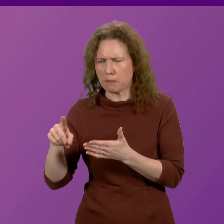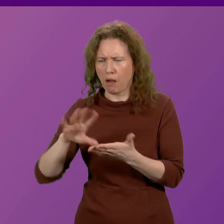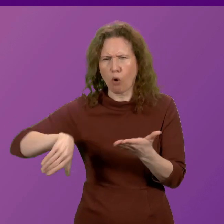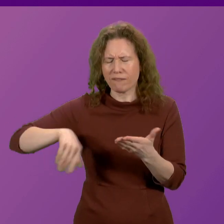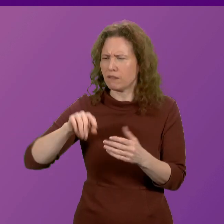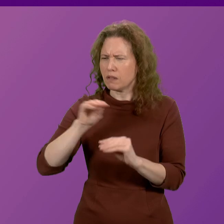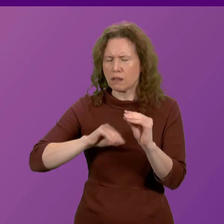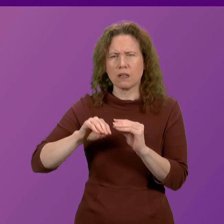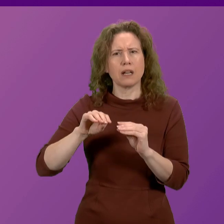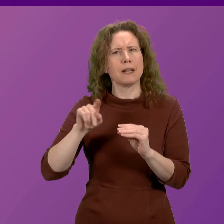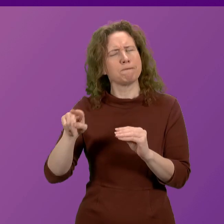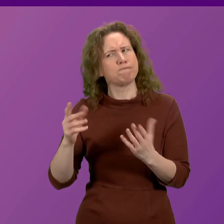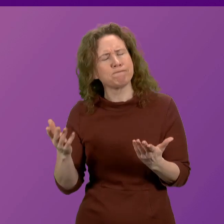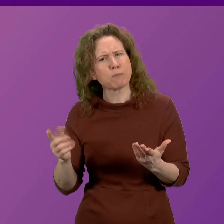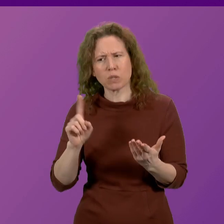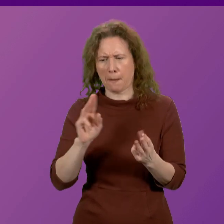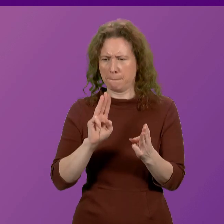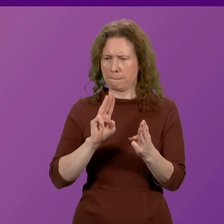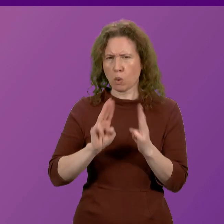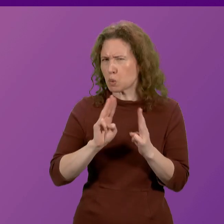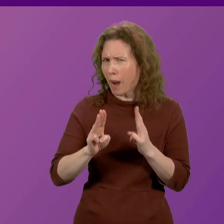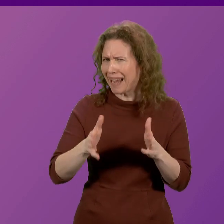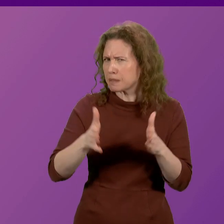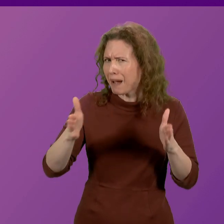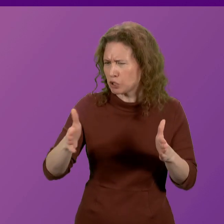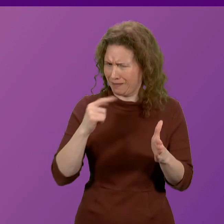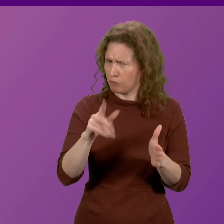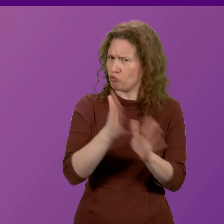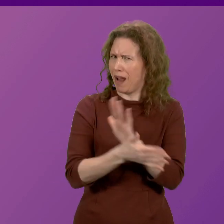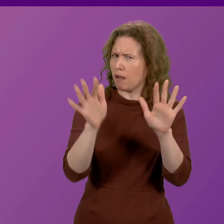motorway expansion. Does the First Minister recognise that far more is needed to make public